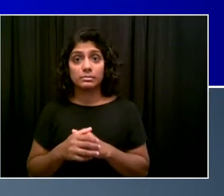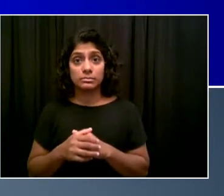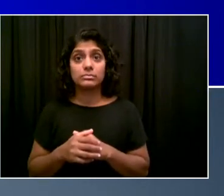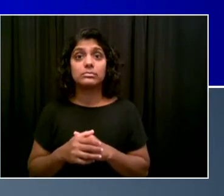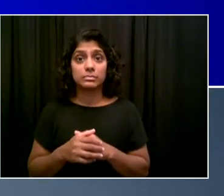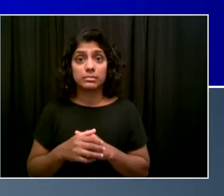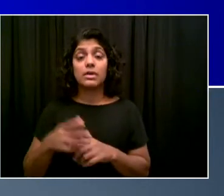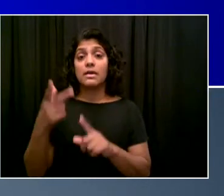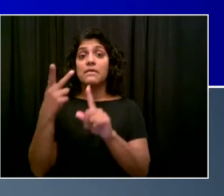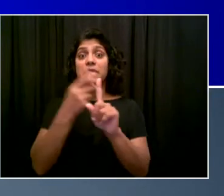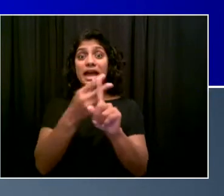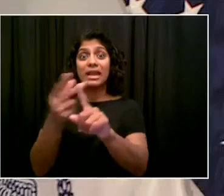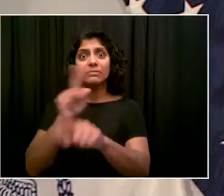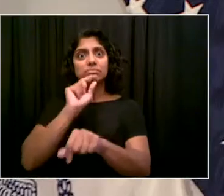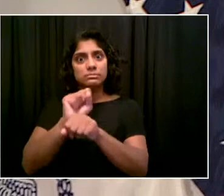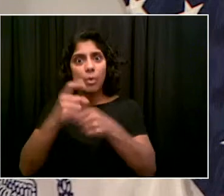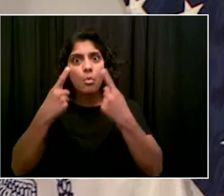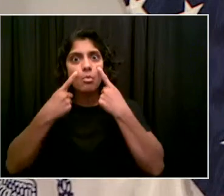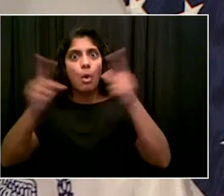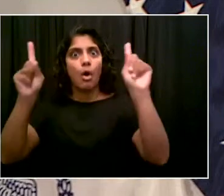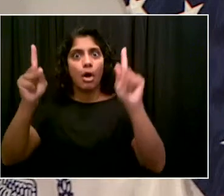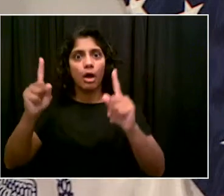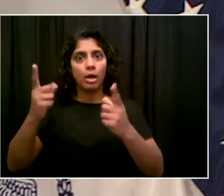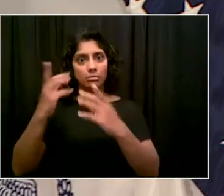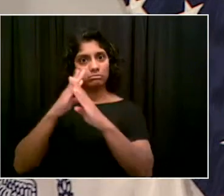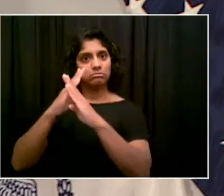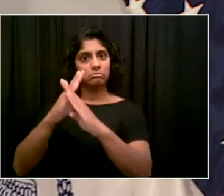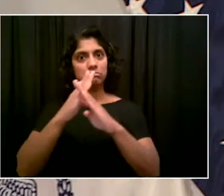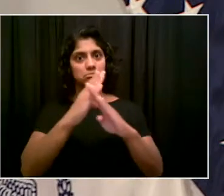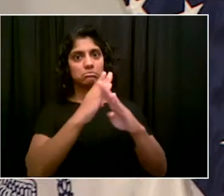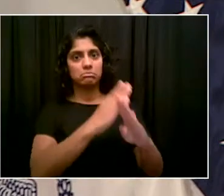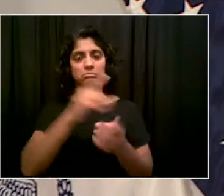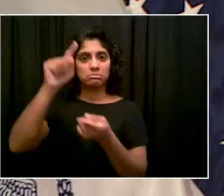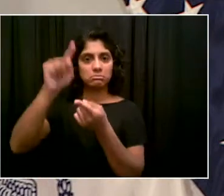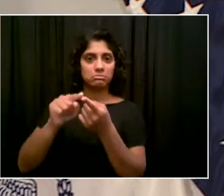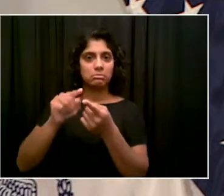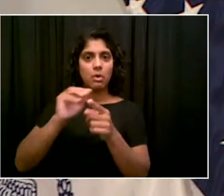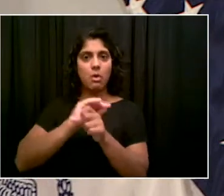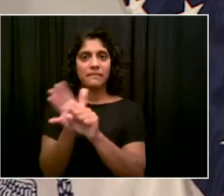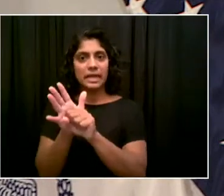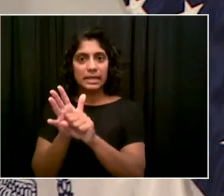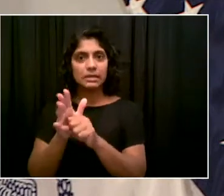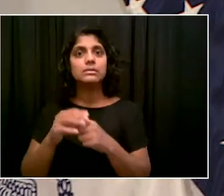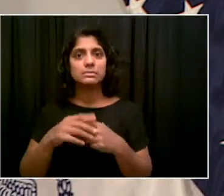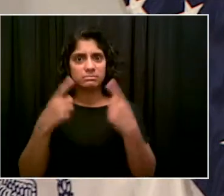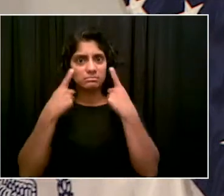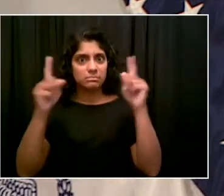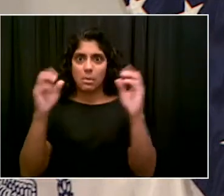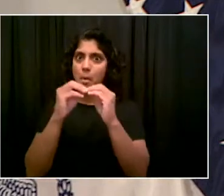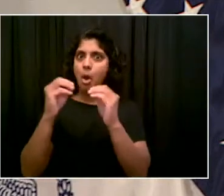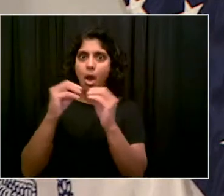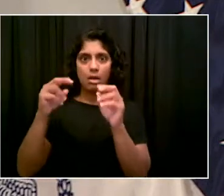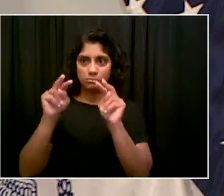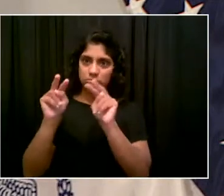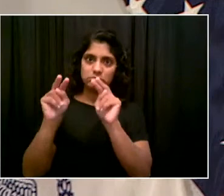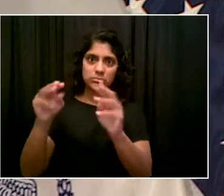THINGS AROUND WITH THE POWER OF VACCINATION. THIS IS THE X FACTOR, IT IS WORKING AND WERE GOING TO KEEP BRINGING IT TO THE PEOPLE OF